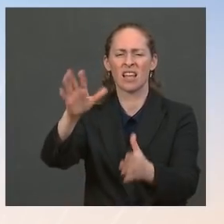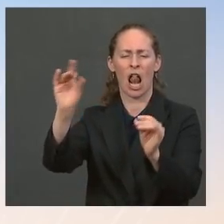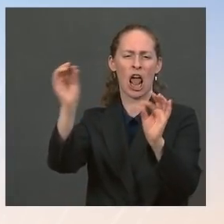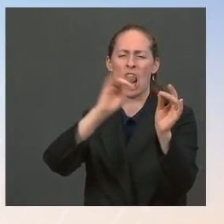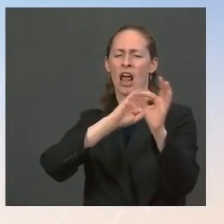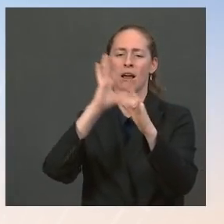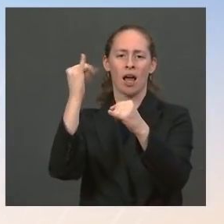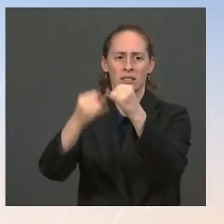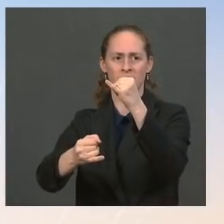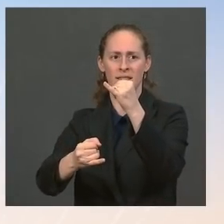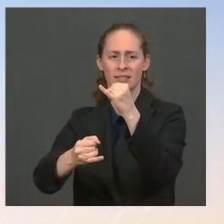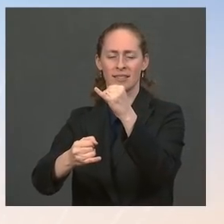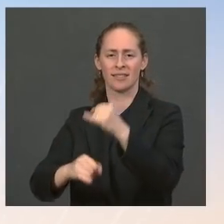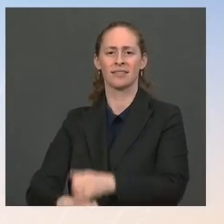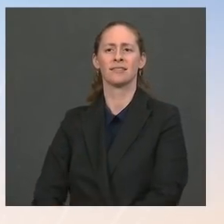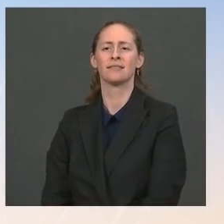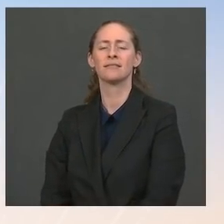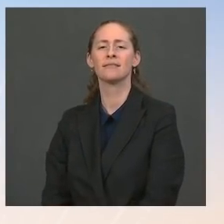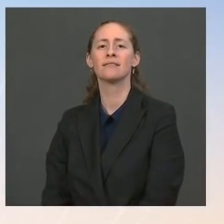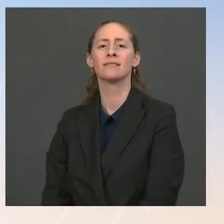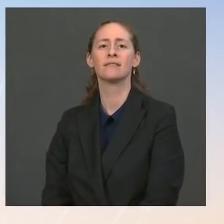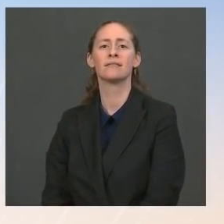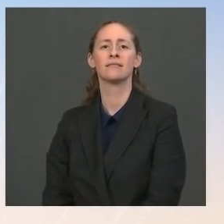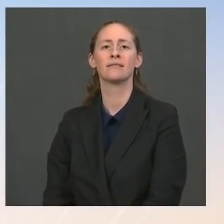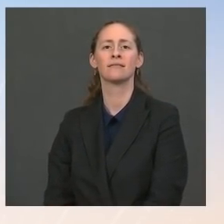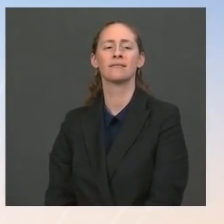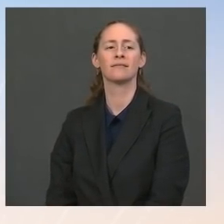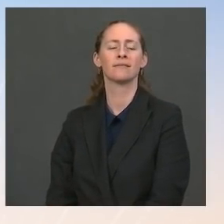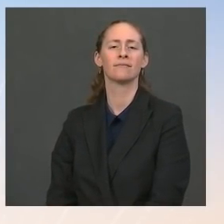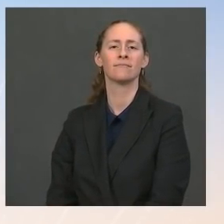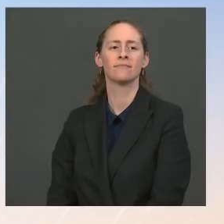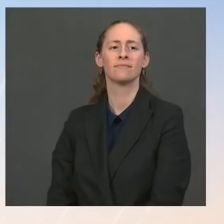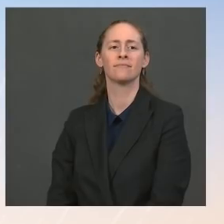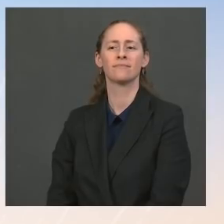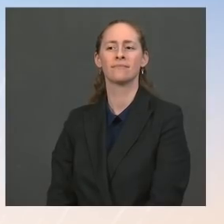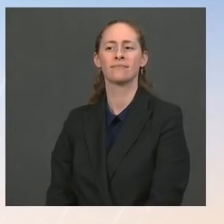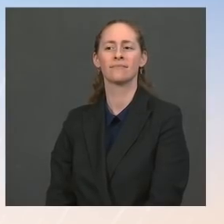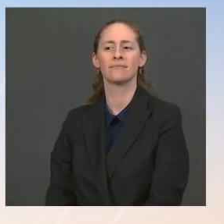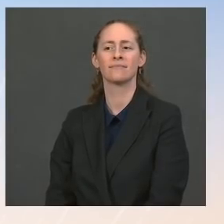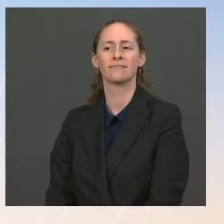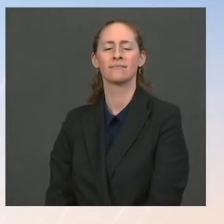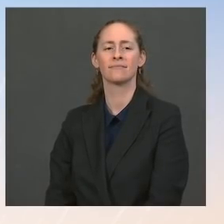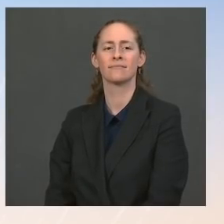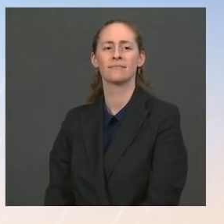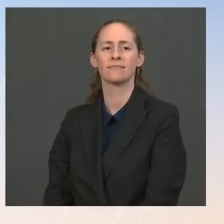Ms. Psaki: Go ahead. Go ahead. We've all been civil here. Let's have Rachel -- let Rachel have her question. The Press: The congregation under the bridge -- the congregating there --